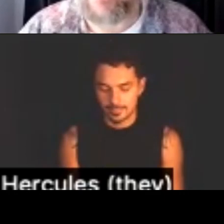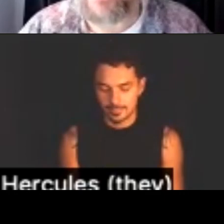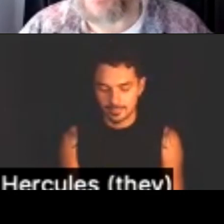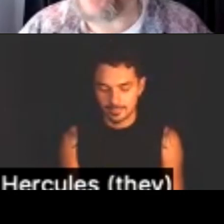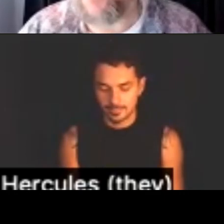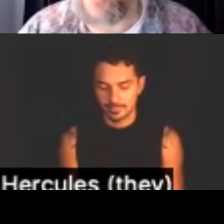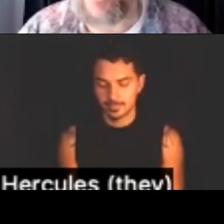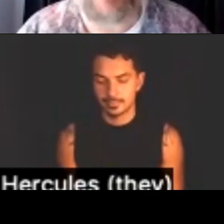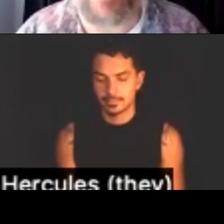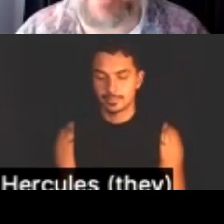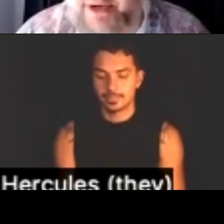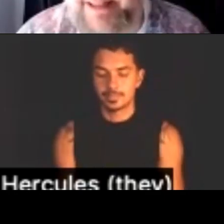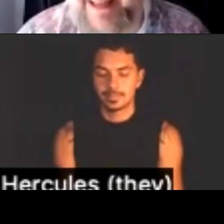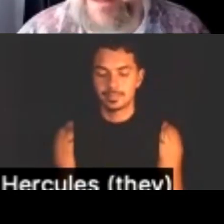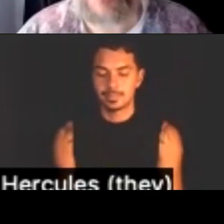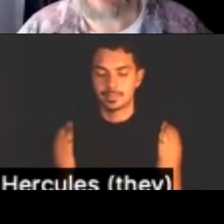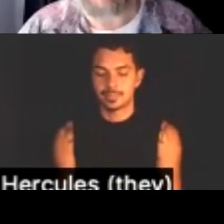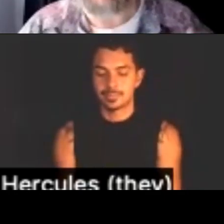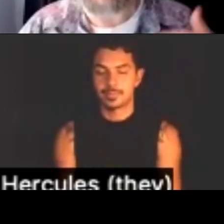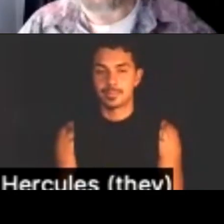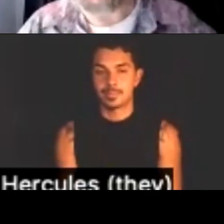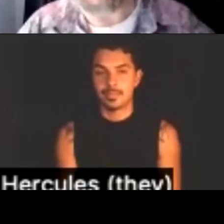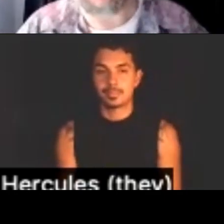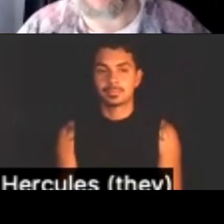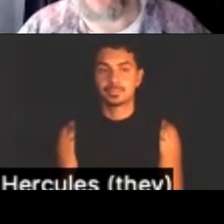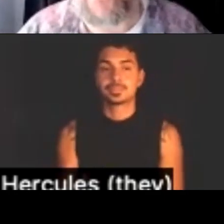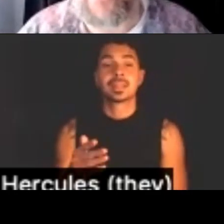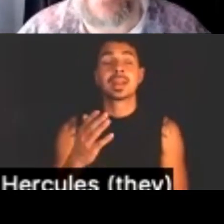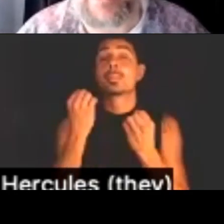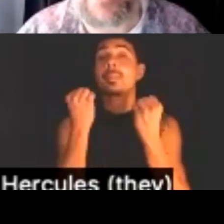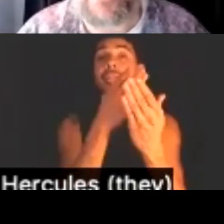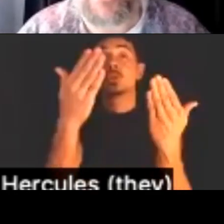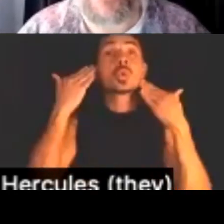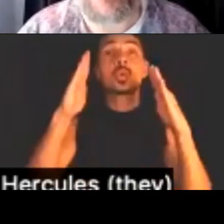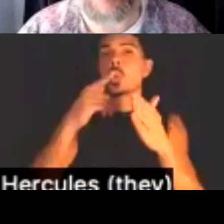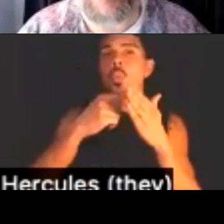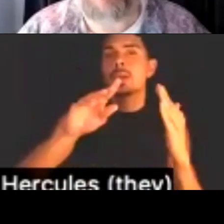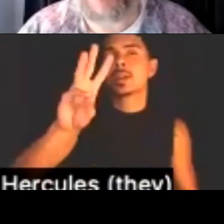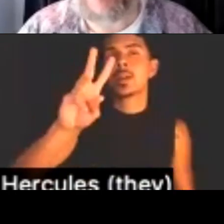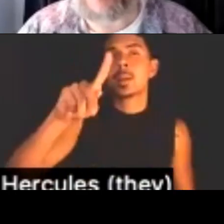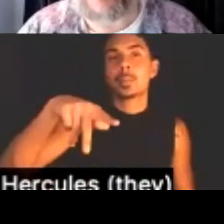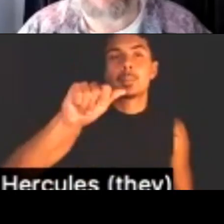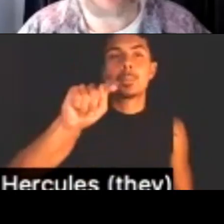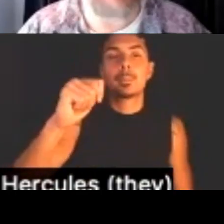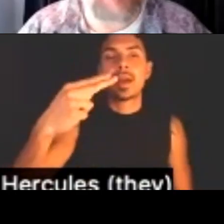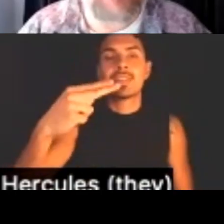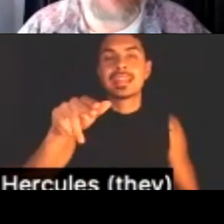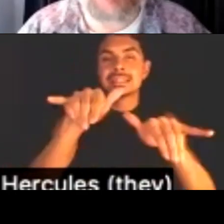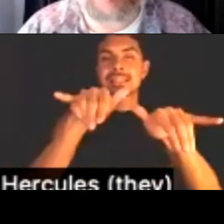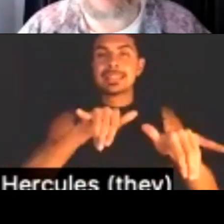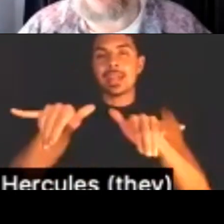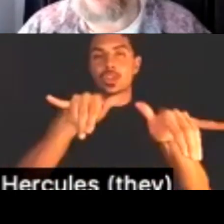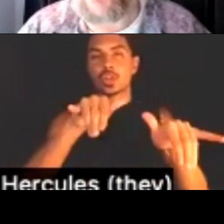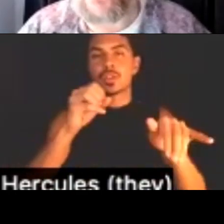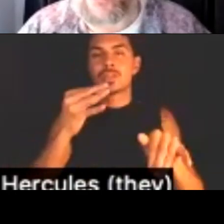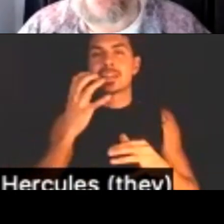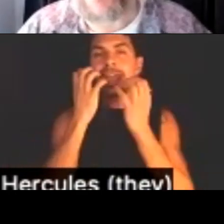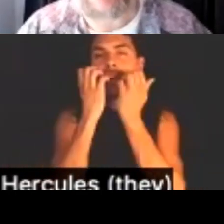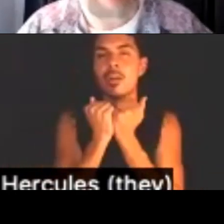And in some way, I think that's a great thing and we'll mention a little bit more about that as we go along today. Some of you disagree and some of you agree.